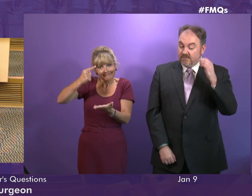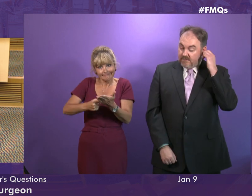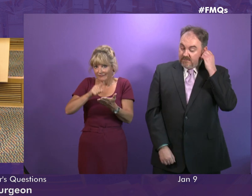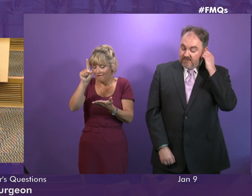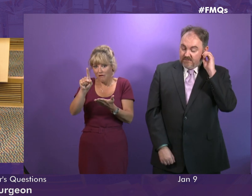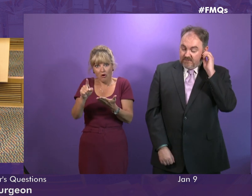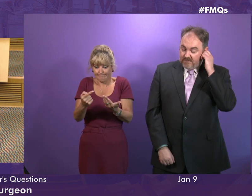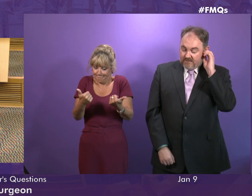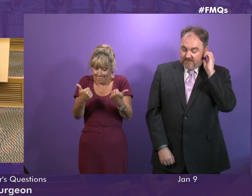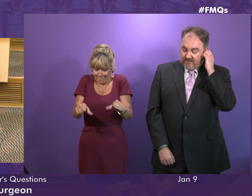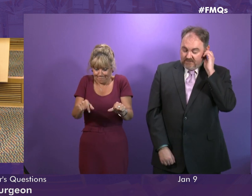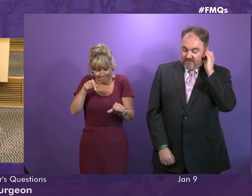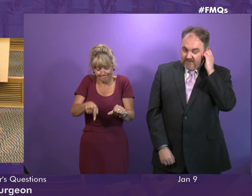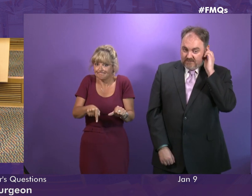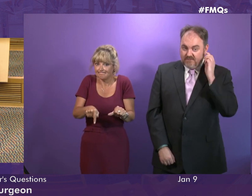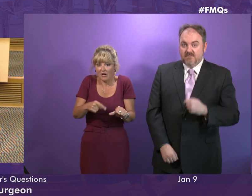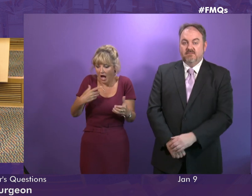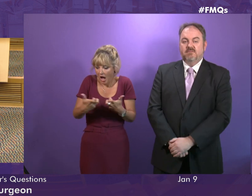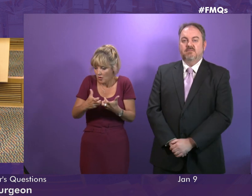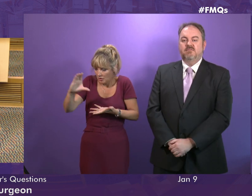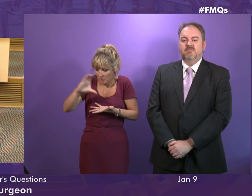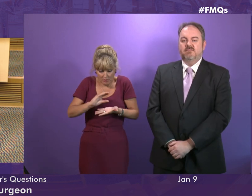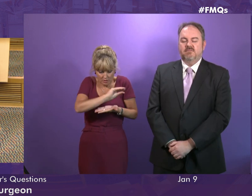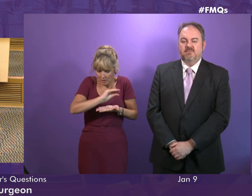how to utilise that package of funding to deliver the positive outcomes that people